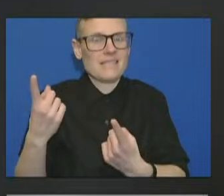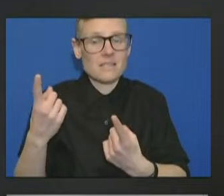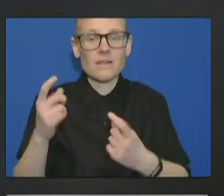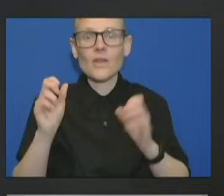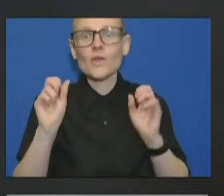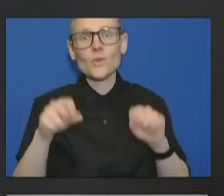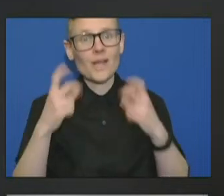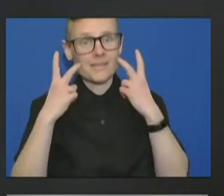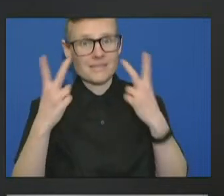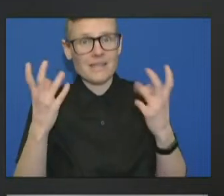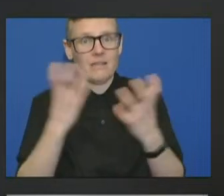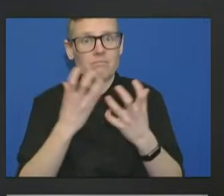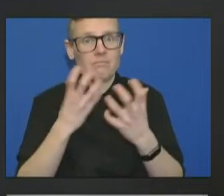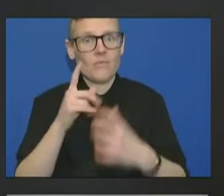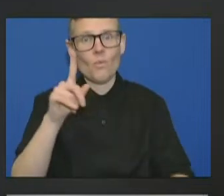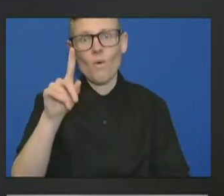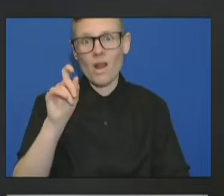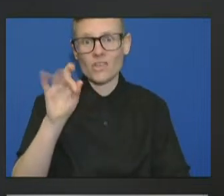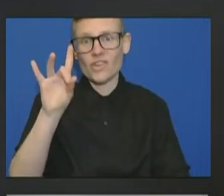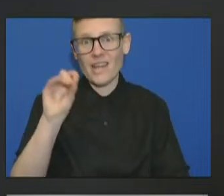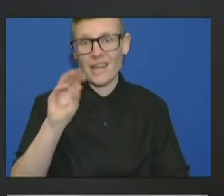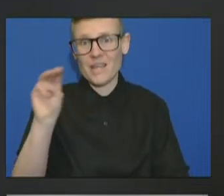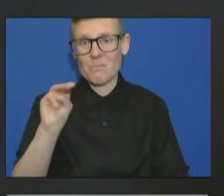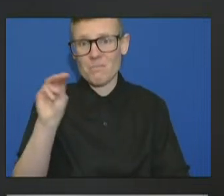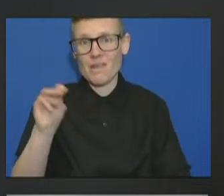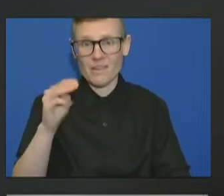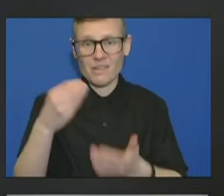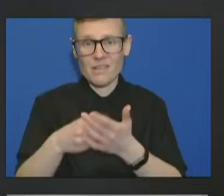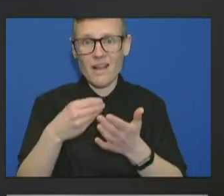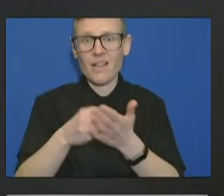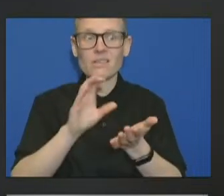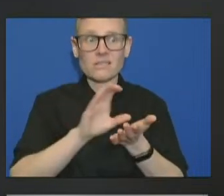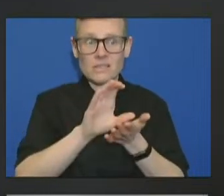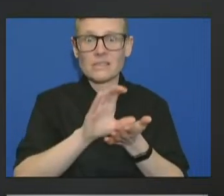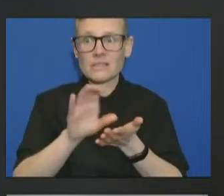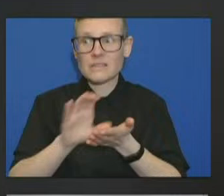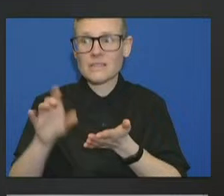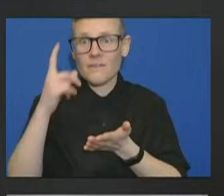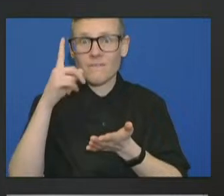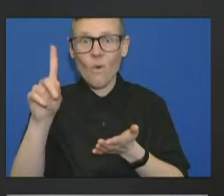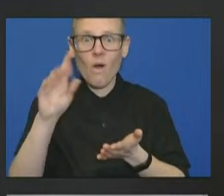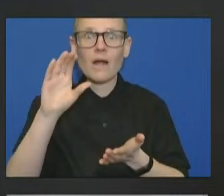touched since. You can